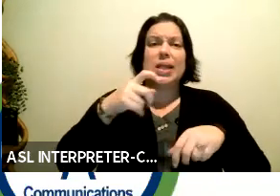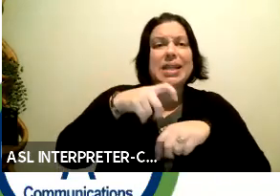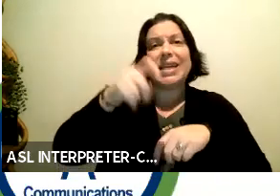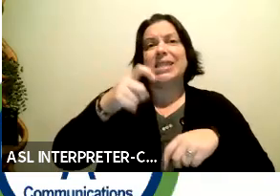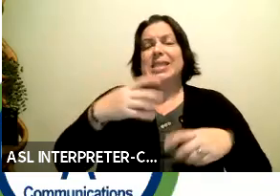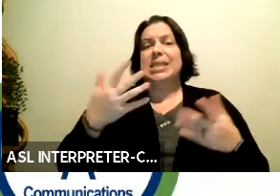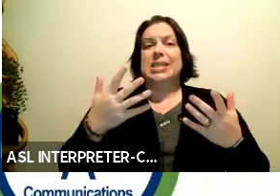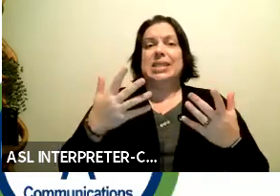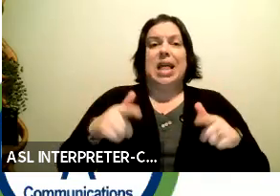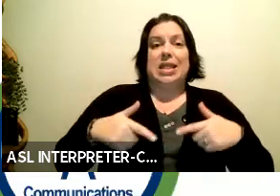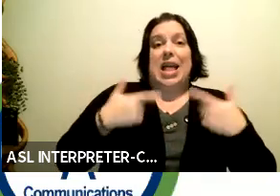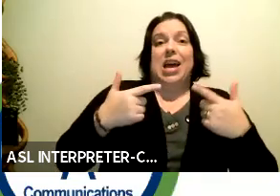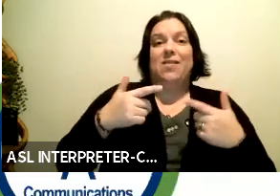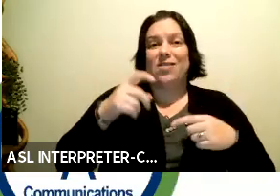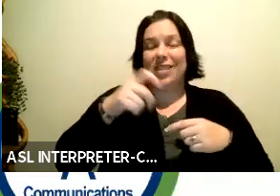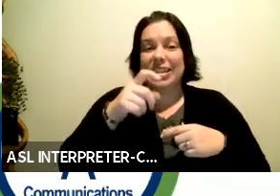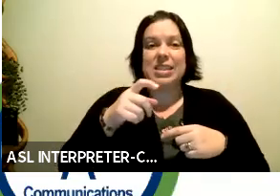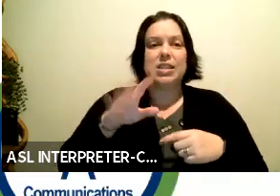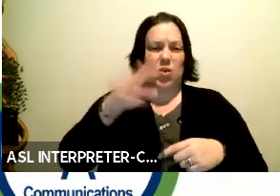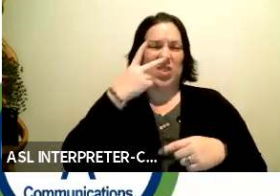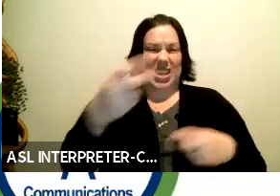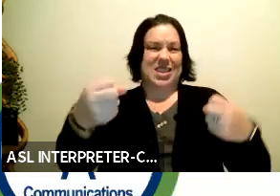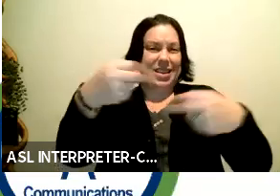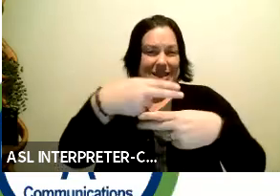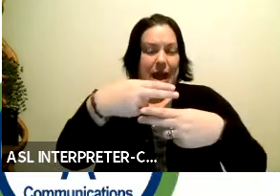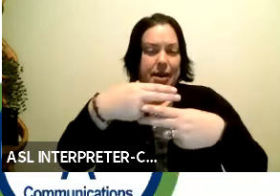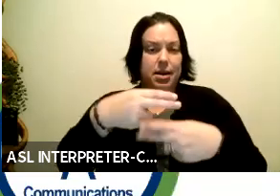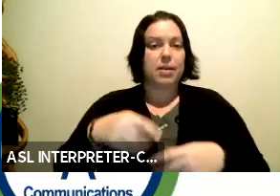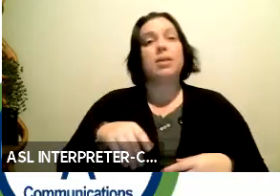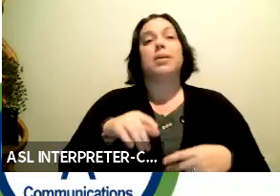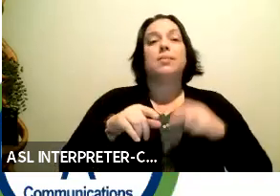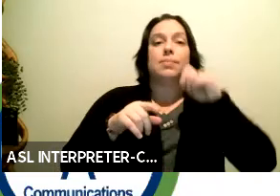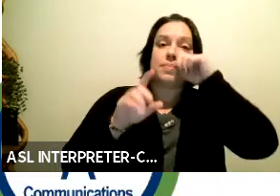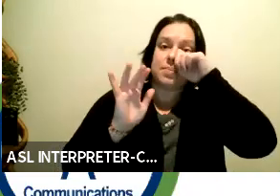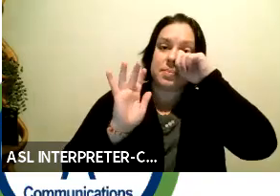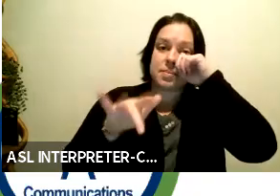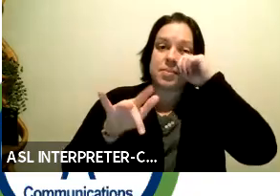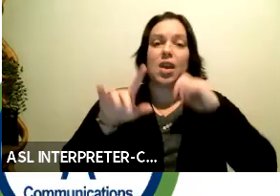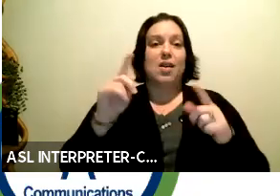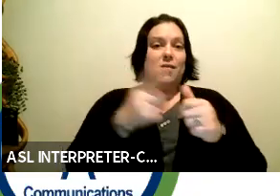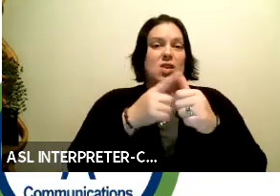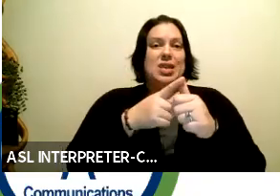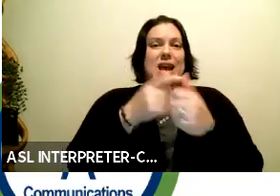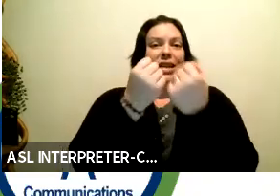if you're able to see the slide, and those lifelines are safety and security partners,